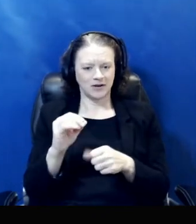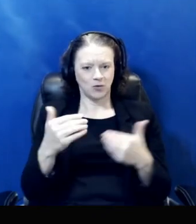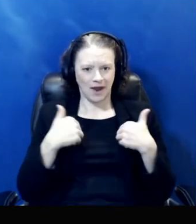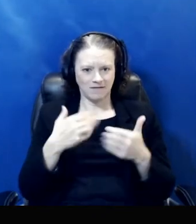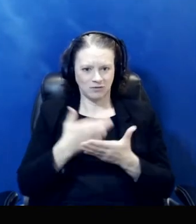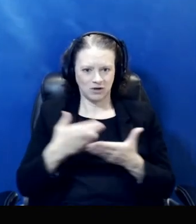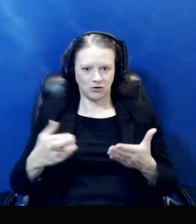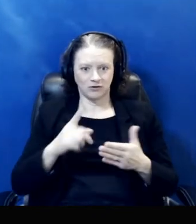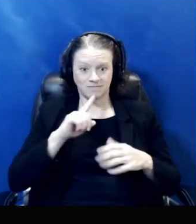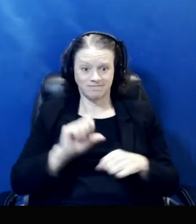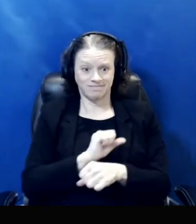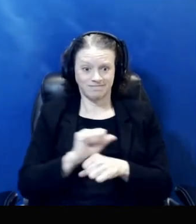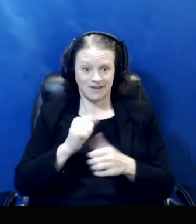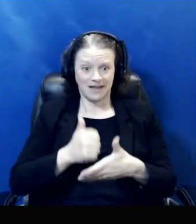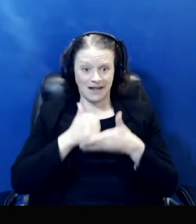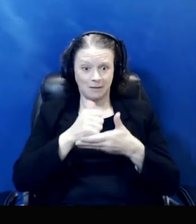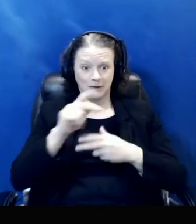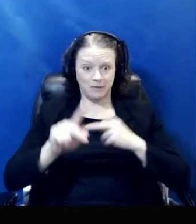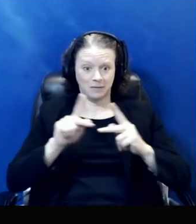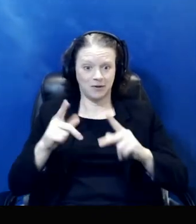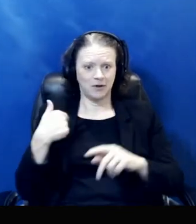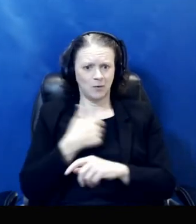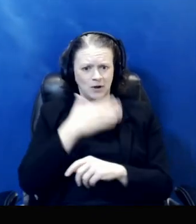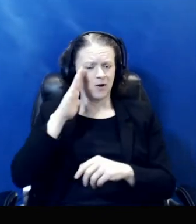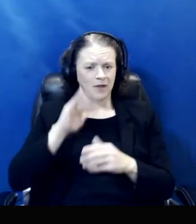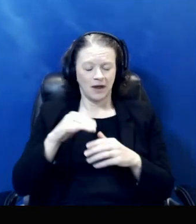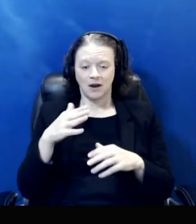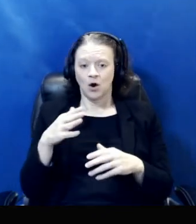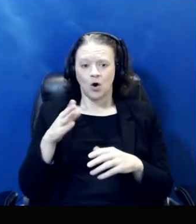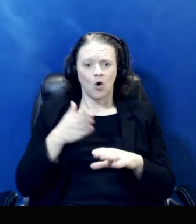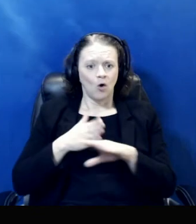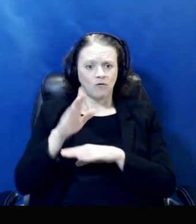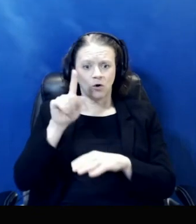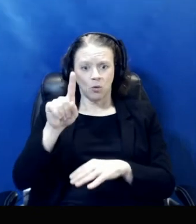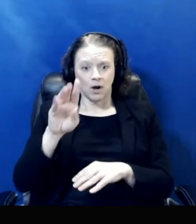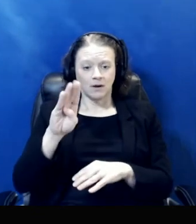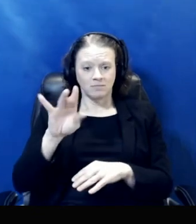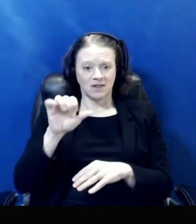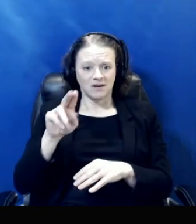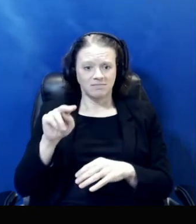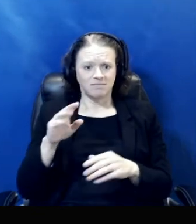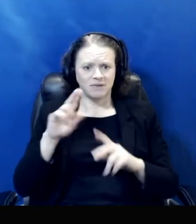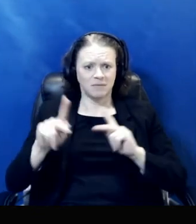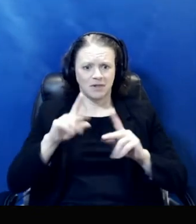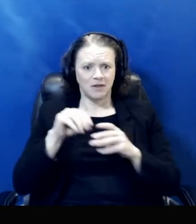we know that over one billion people in the world live with some sort of disability, and as we get older,